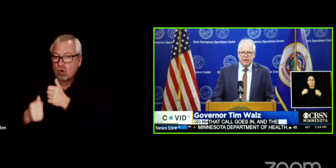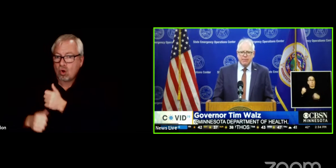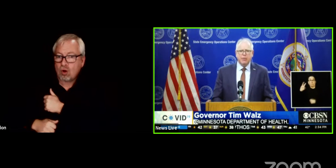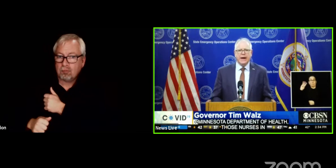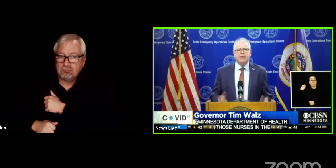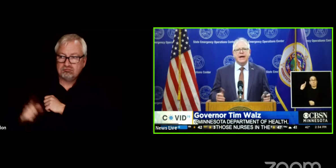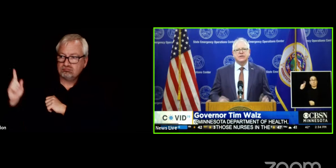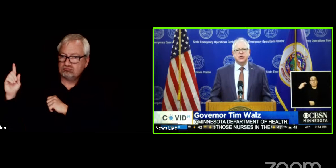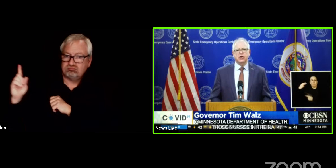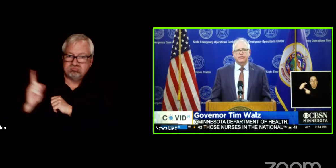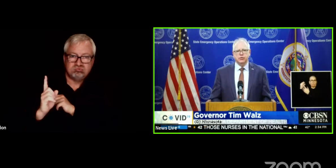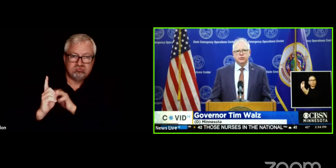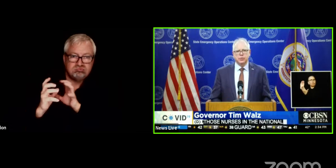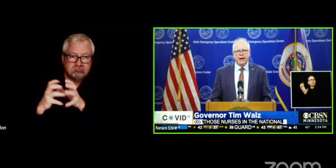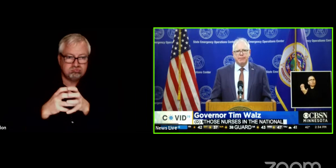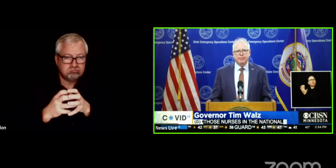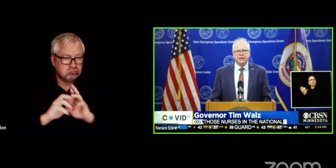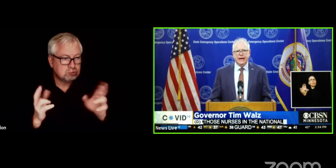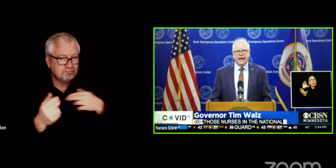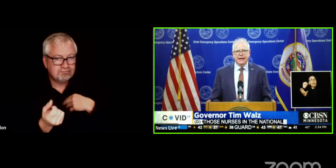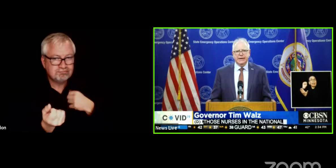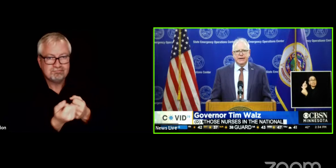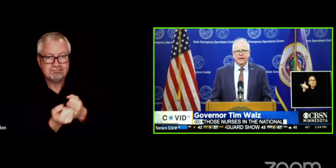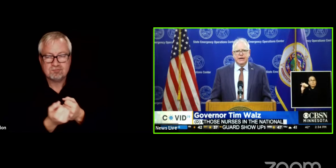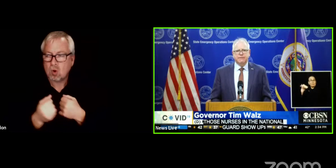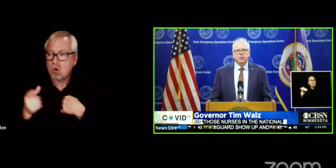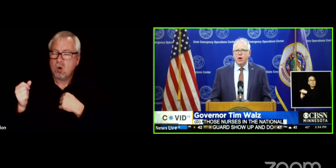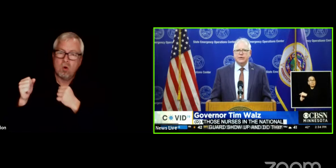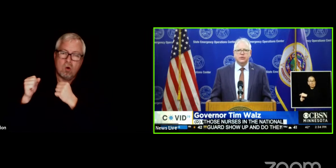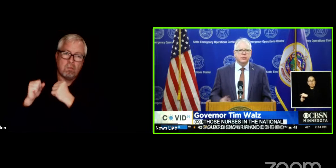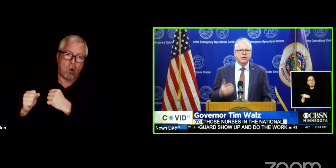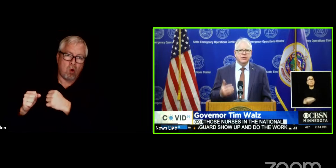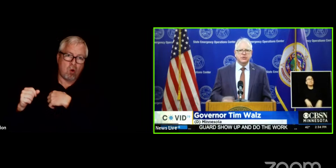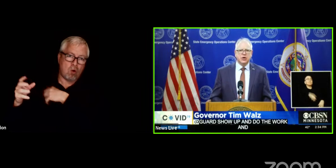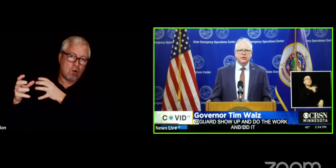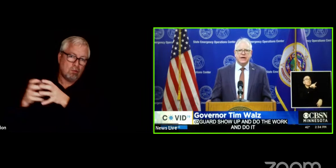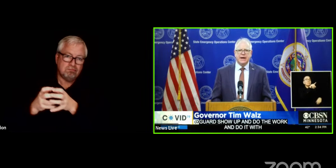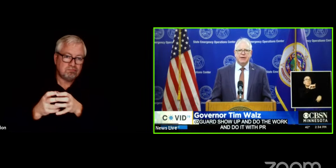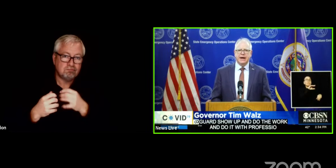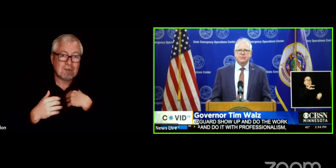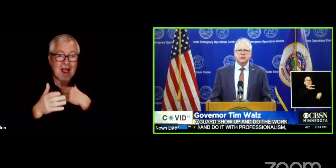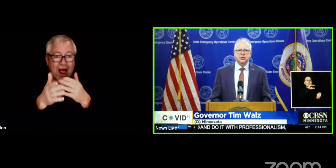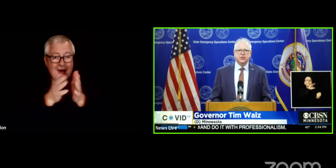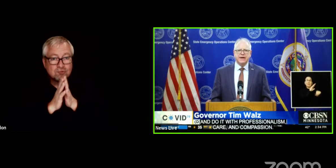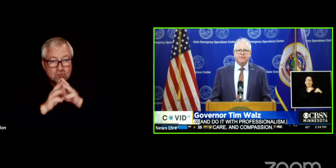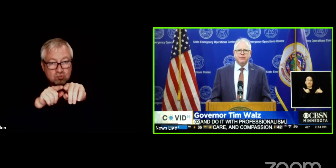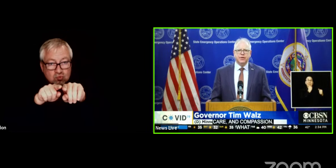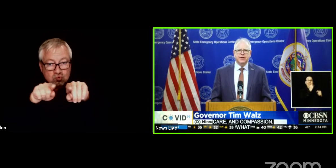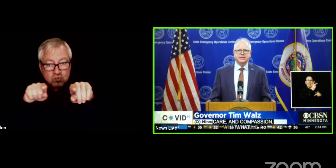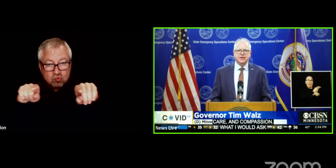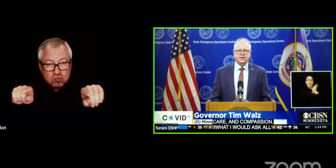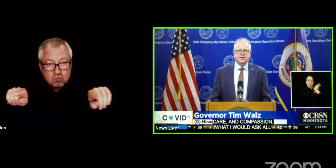BUT WHAT I WOULD ASK ALL OF YOU AS WE WRAP UP TODAY, IF YOU WANT TO AND WE HEAR THIS ALL THE TIME AND I AM SO THANKFUL FOR THIS, THAT IN THIS